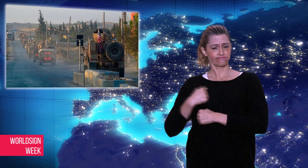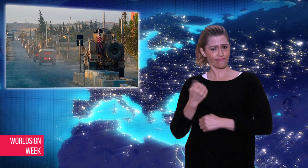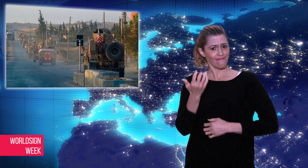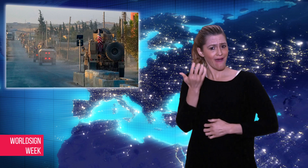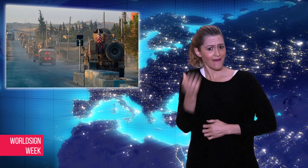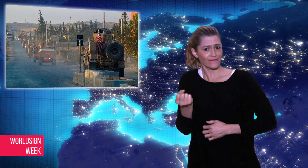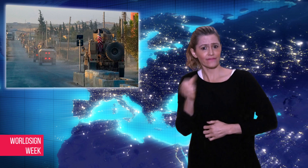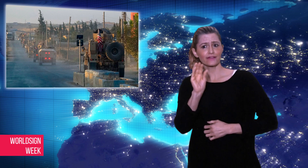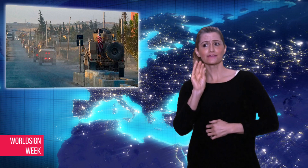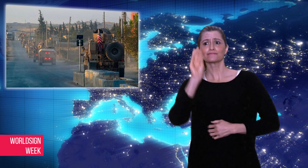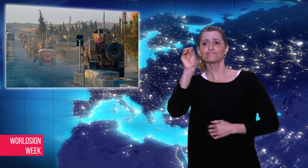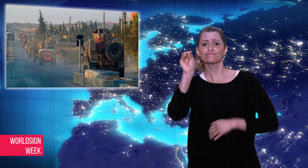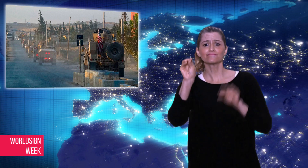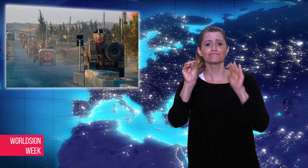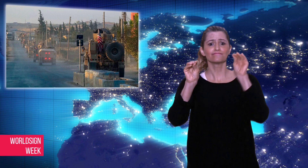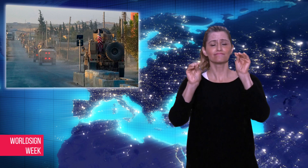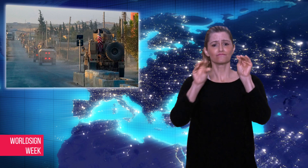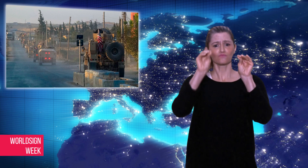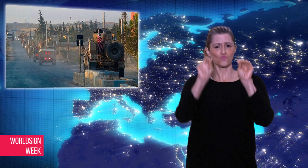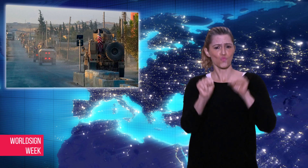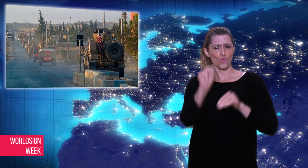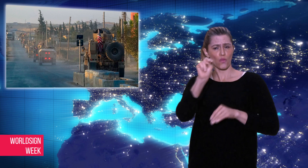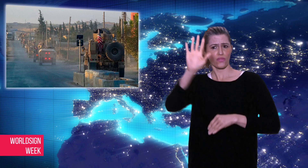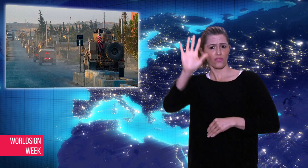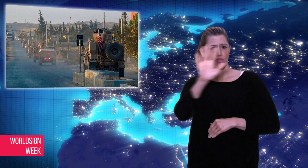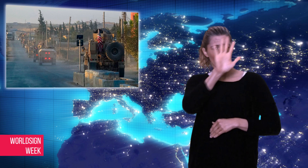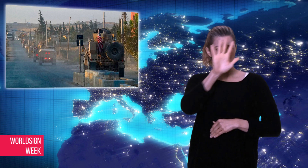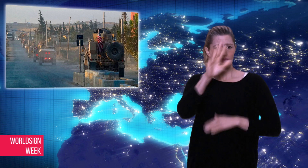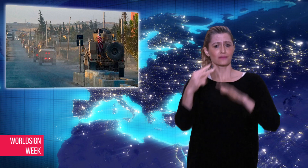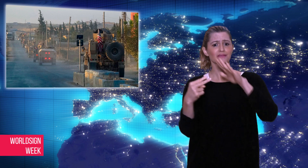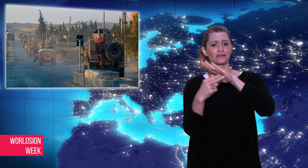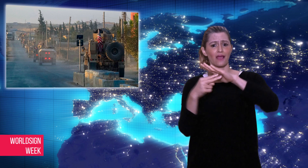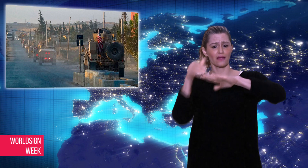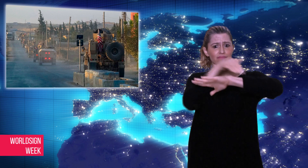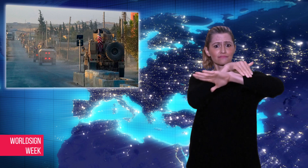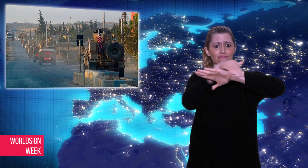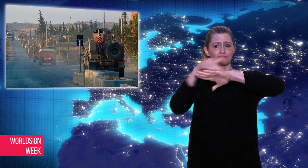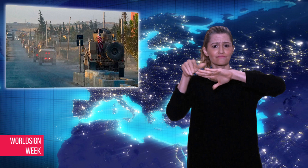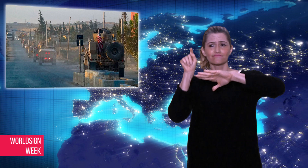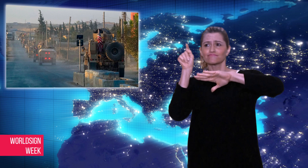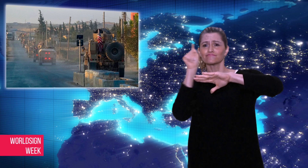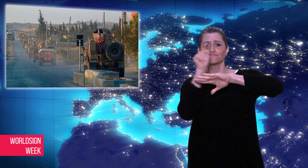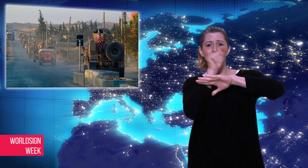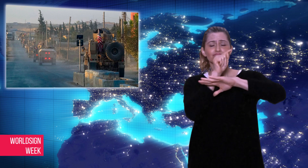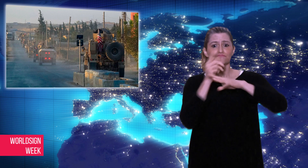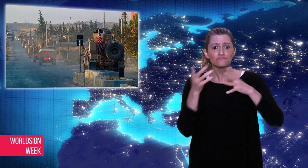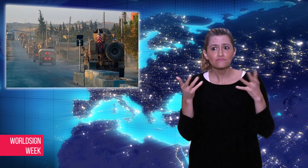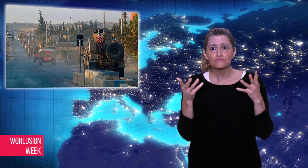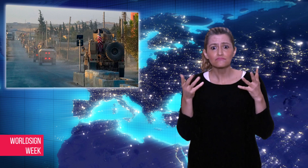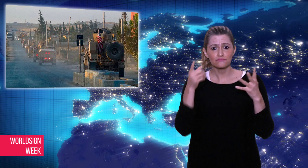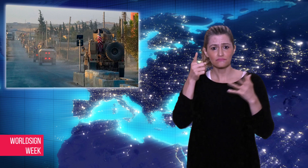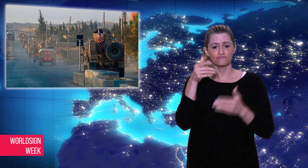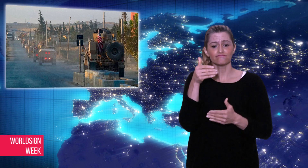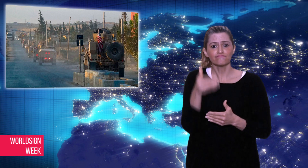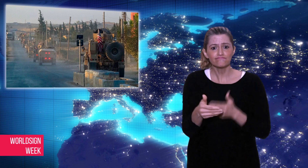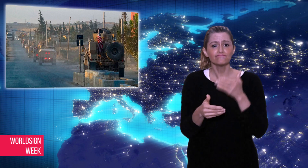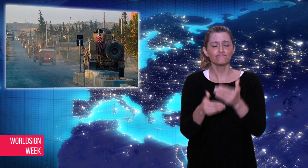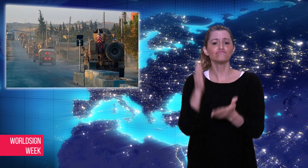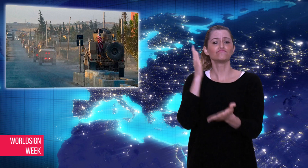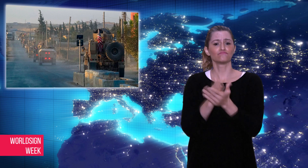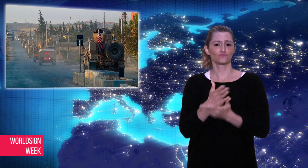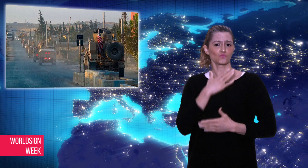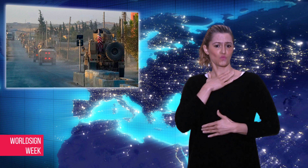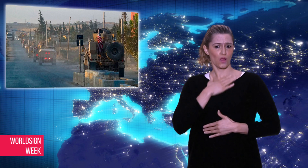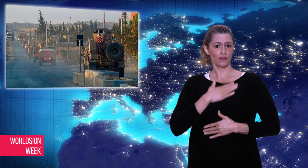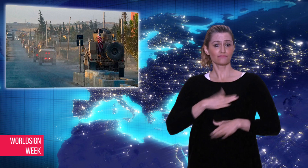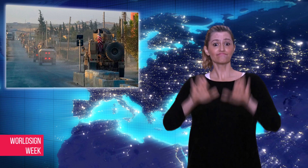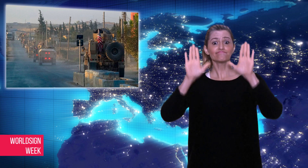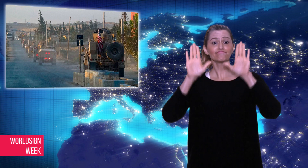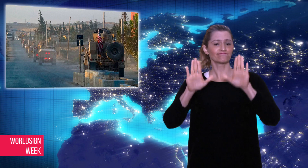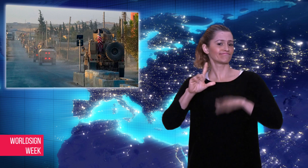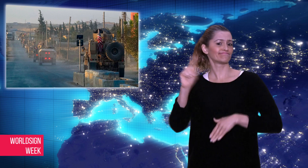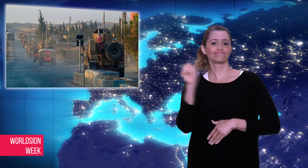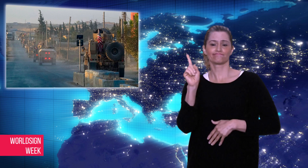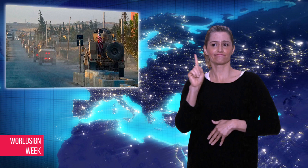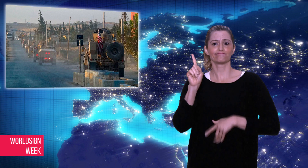in the process of withdrawing its troops from